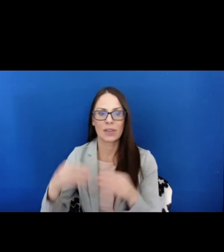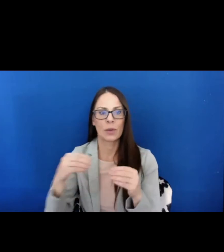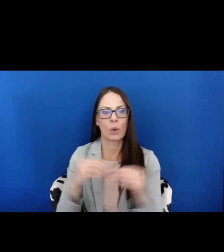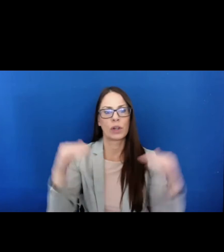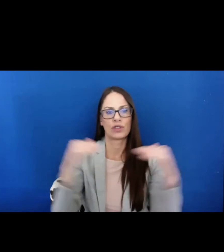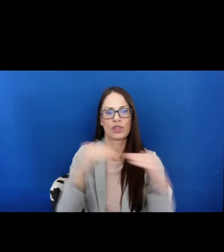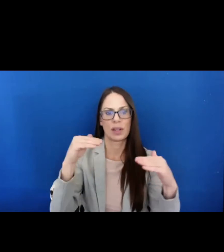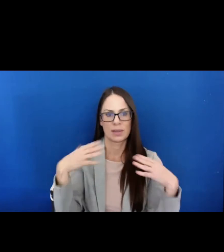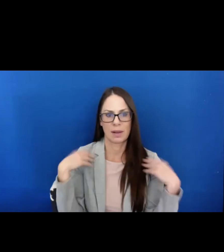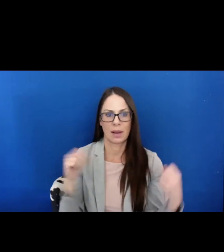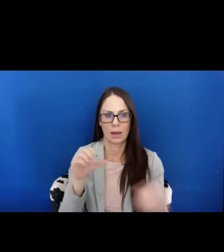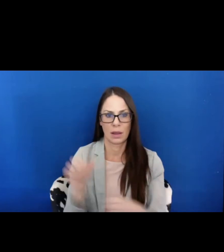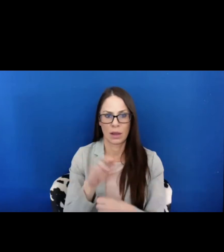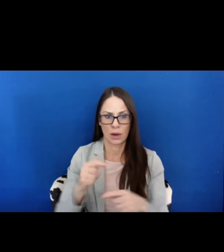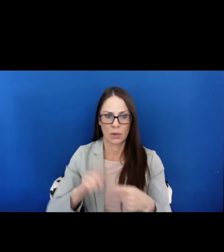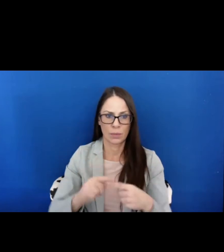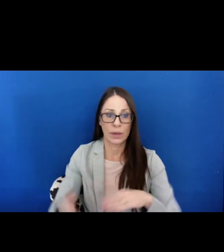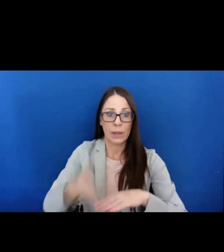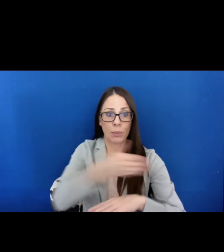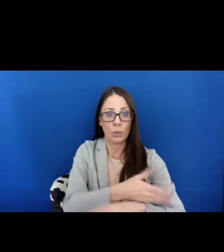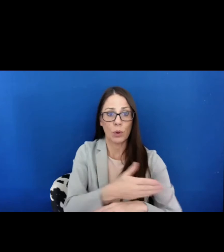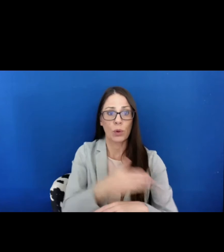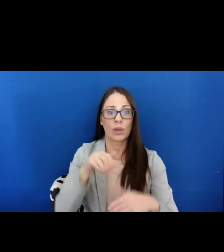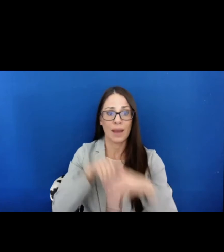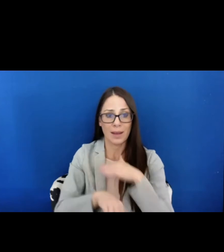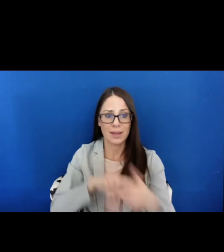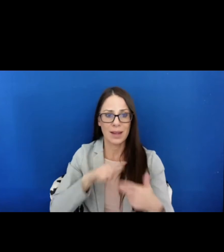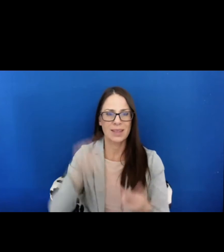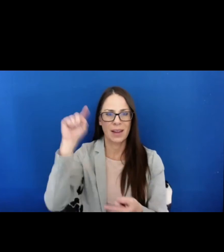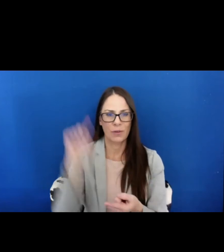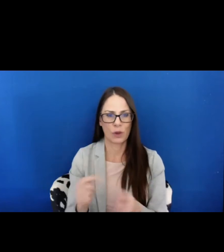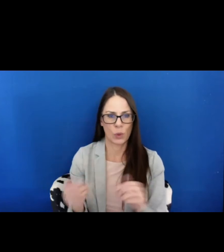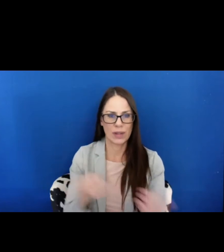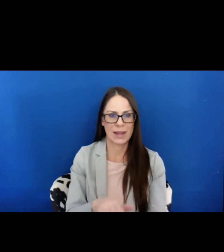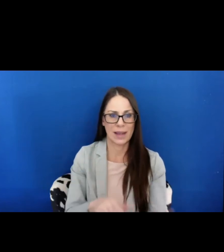improved access and fewer deaths, insisting on the necessity of an in person advocate